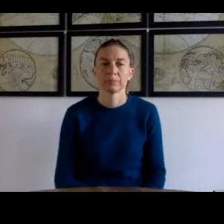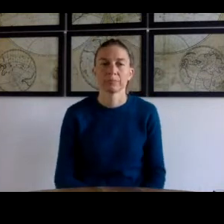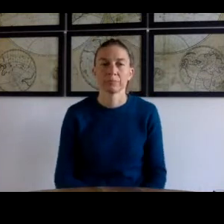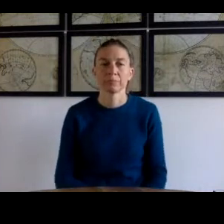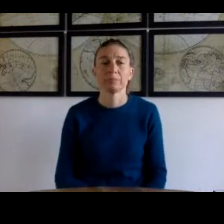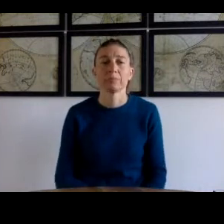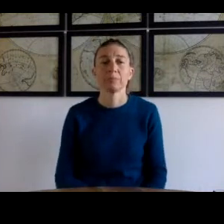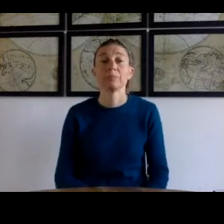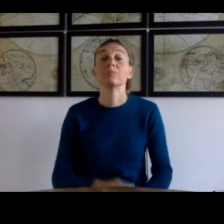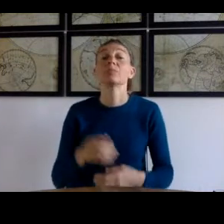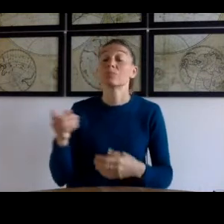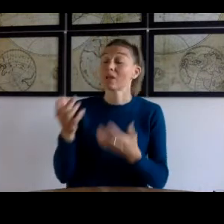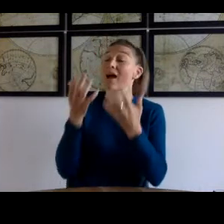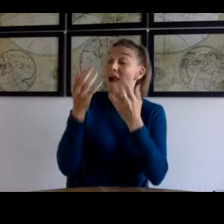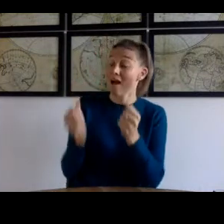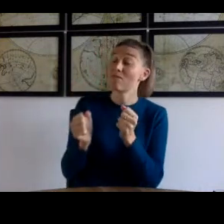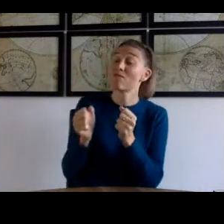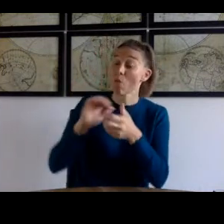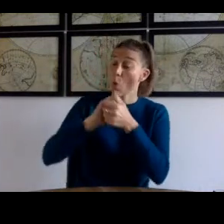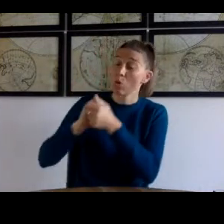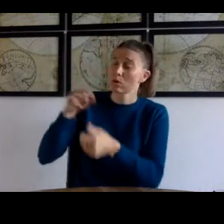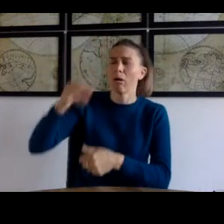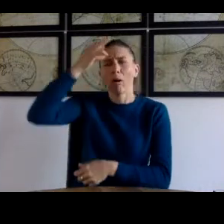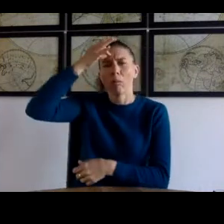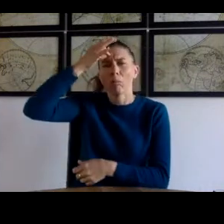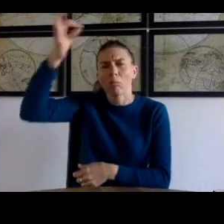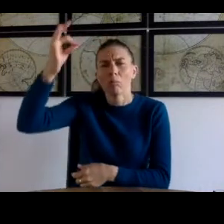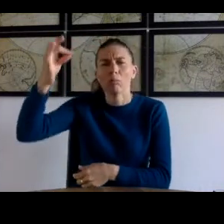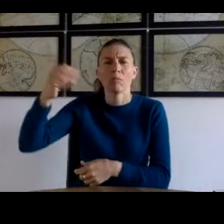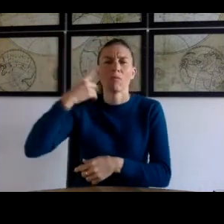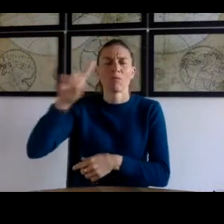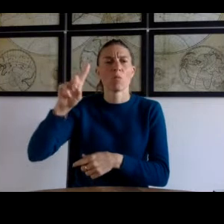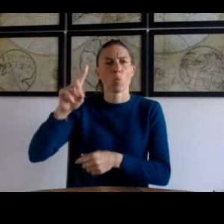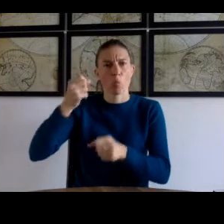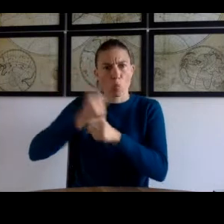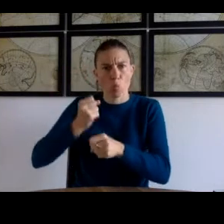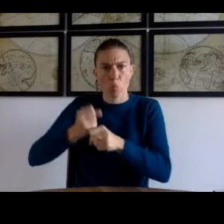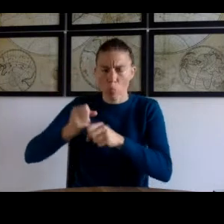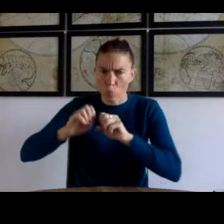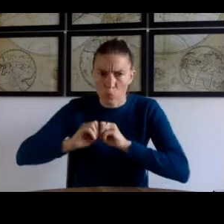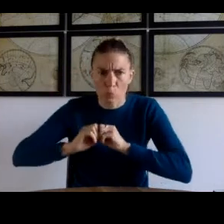they're supporting other organizations in engaging